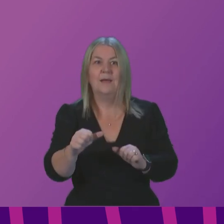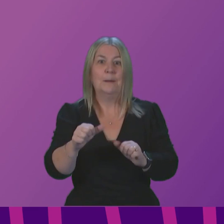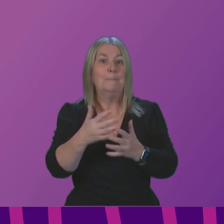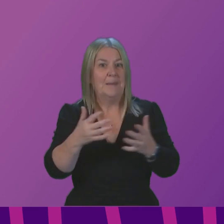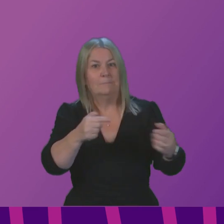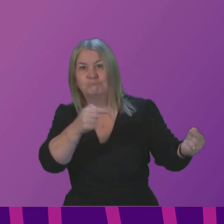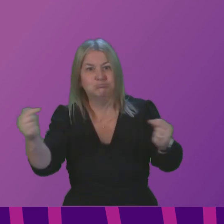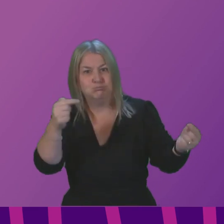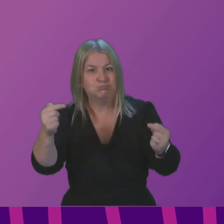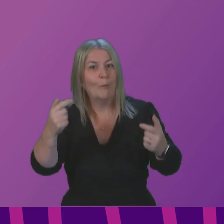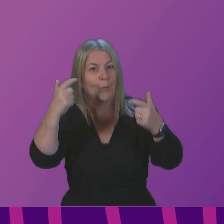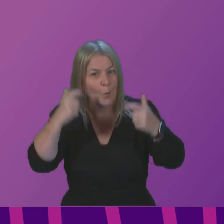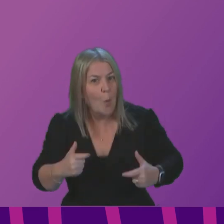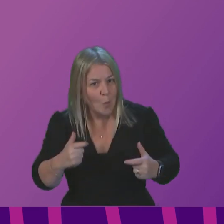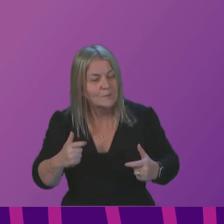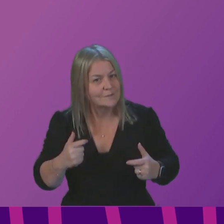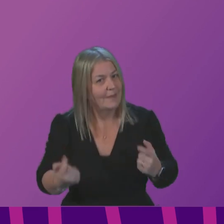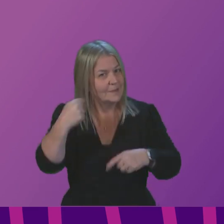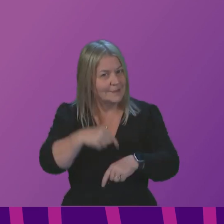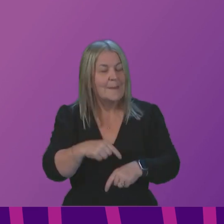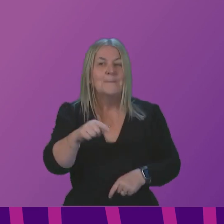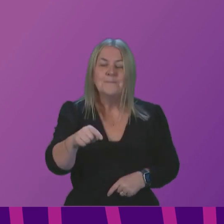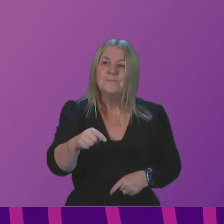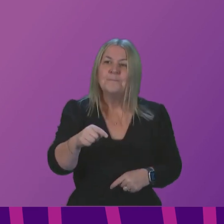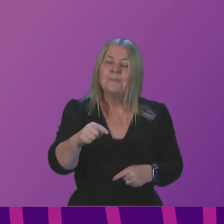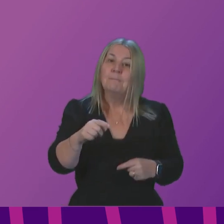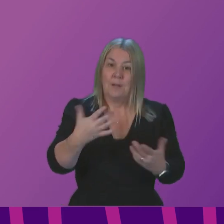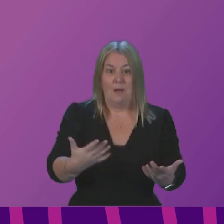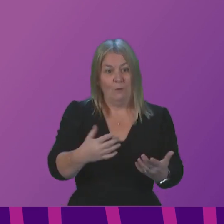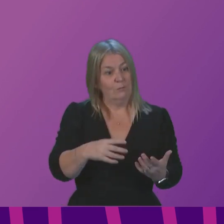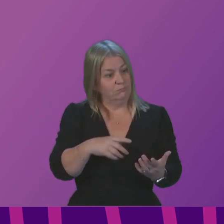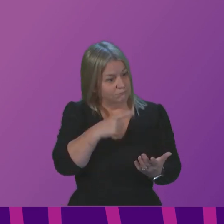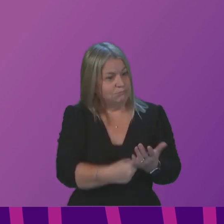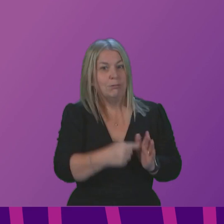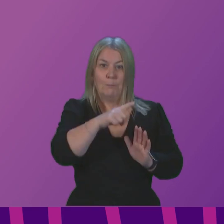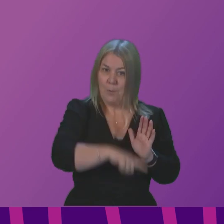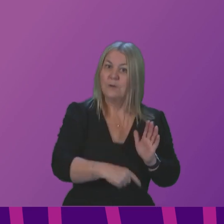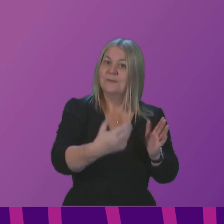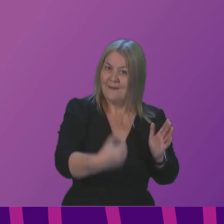committed to the policy throughout, including at times when few people were prepared to